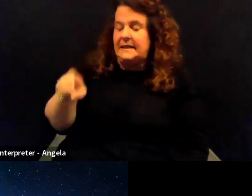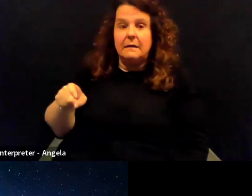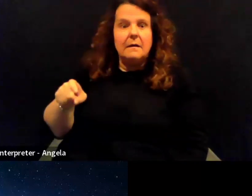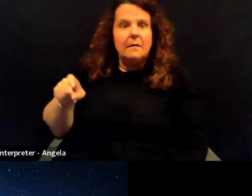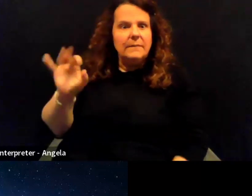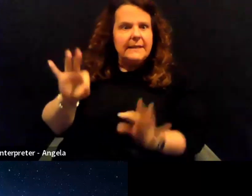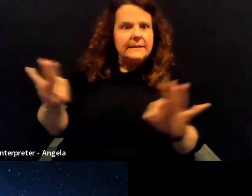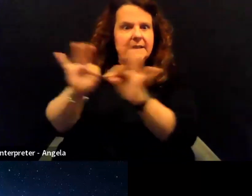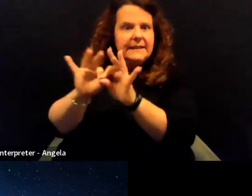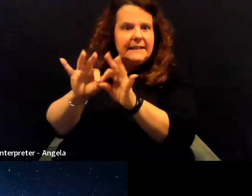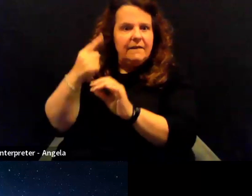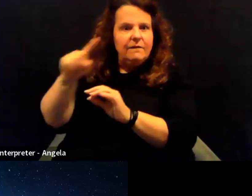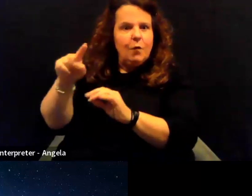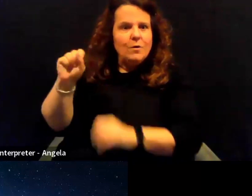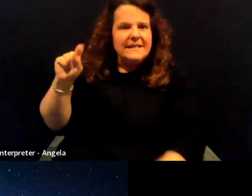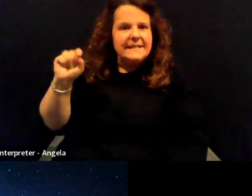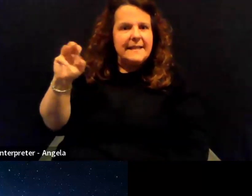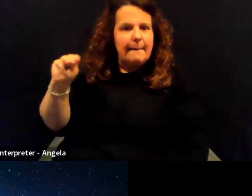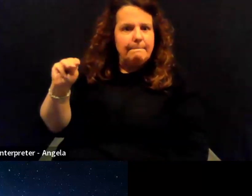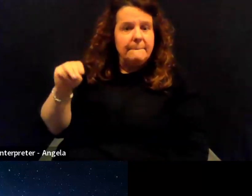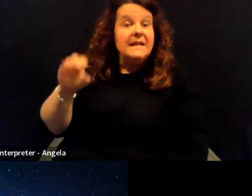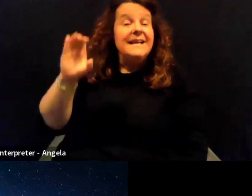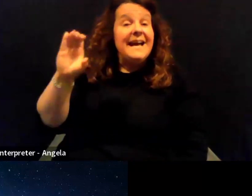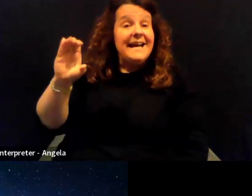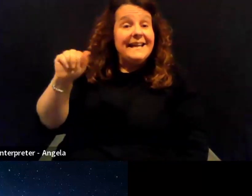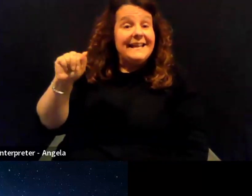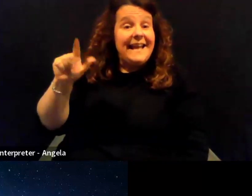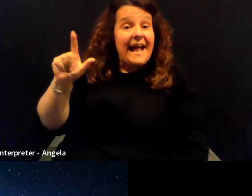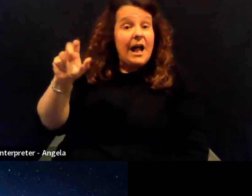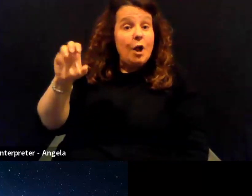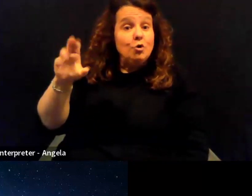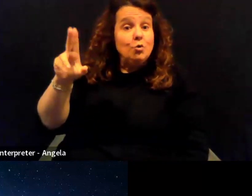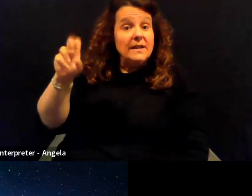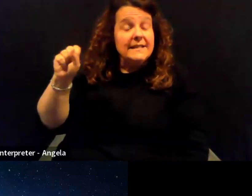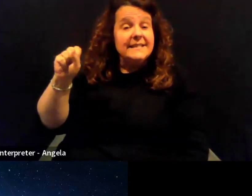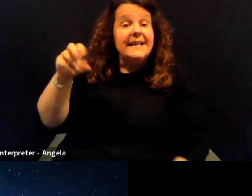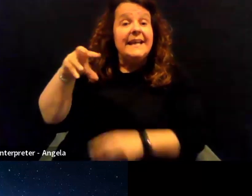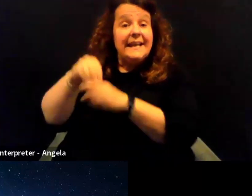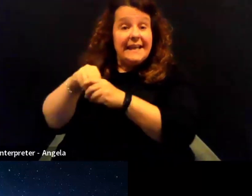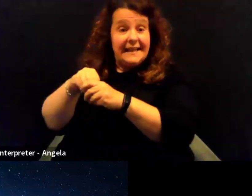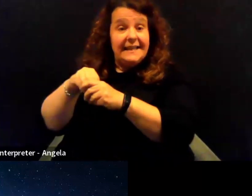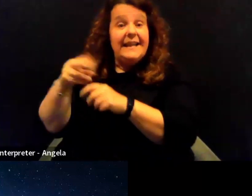is for girl calculus in high school for boys, algebra 2 in high school.